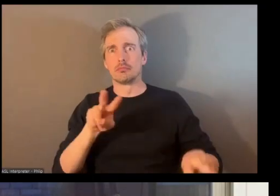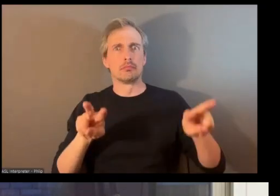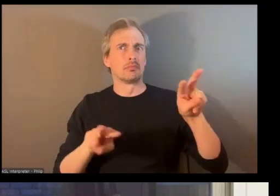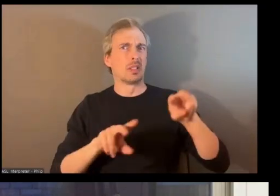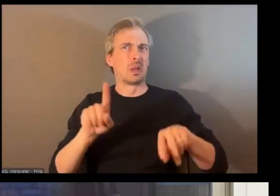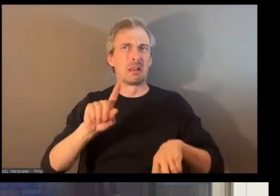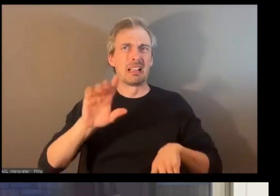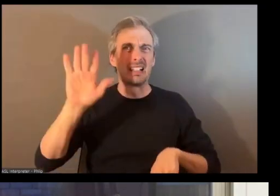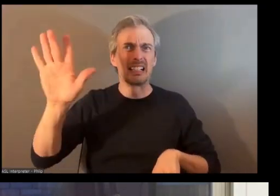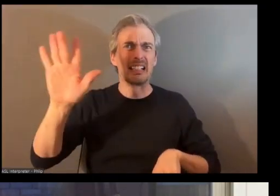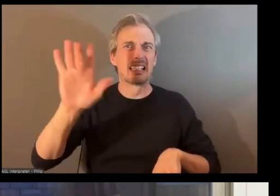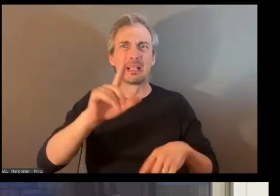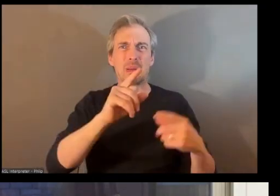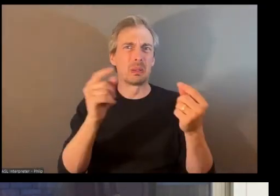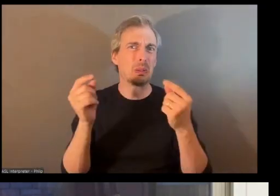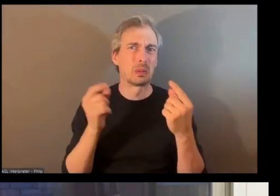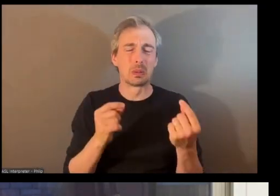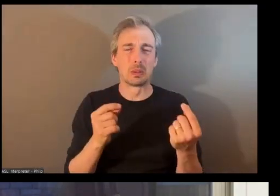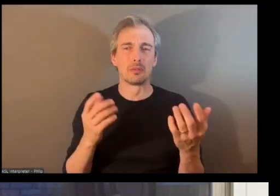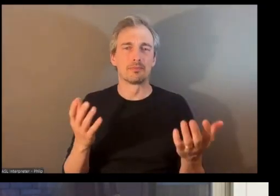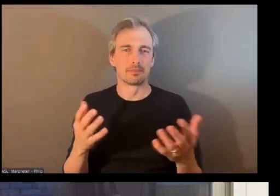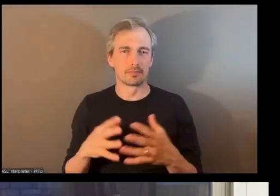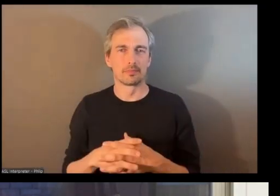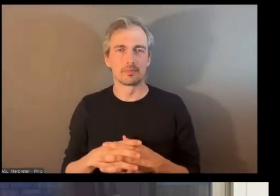I know I mentioned Times Square twice already. But... You know.